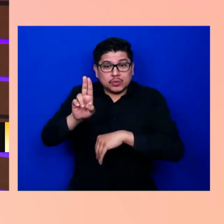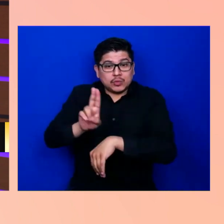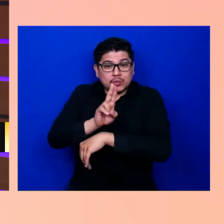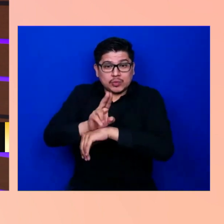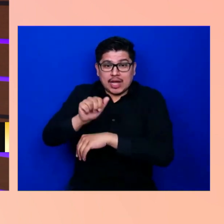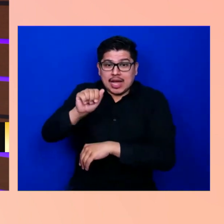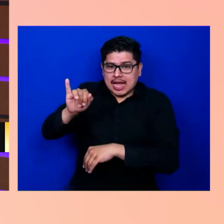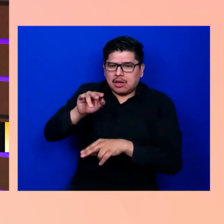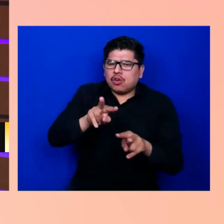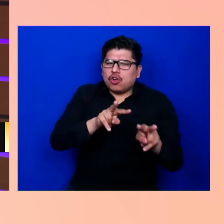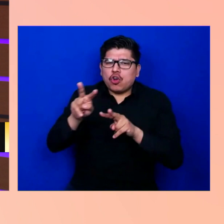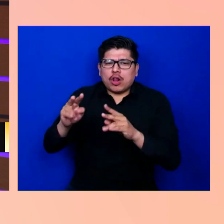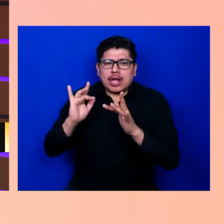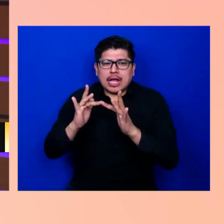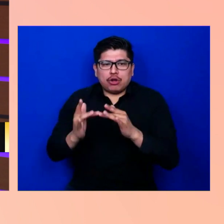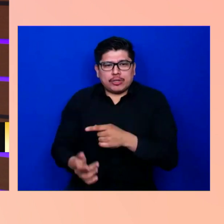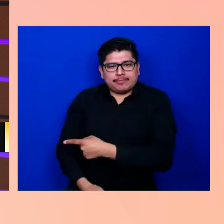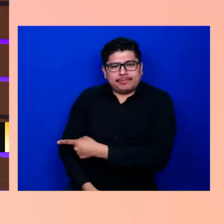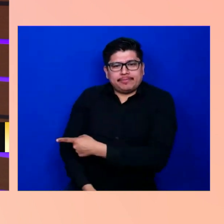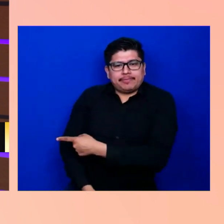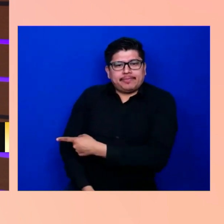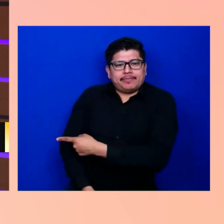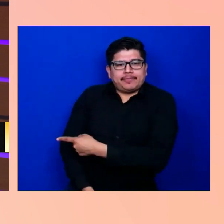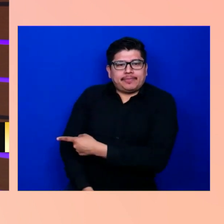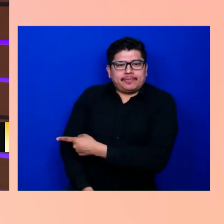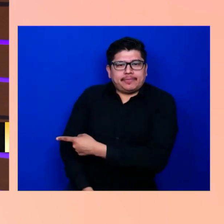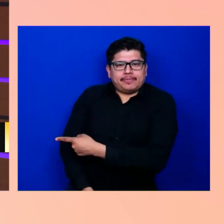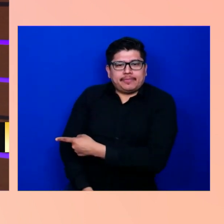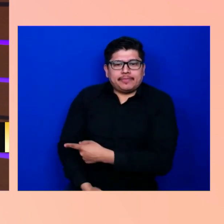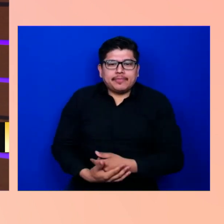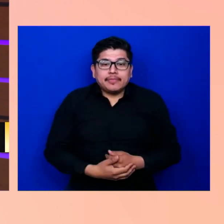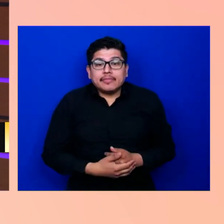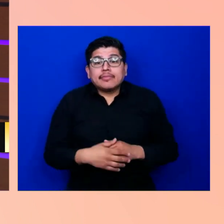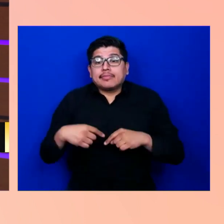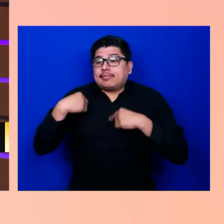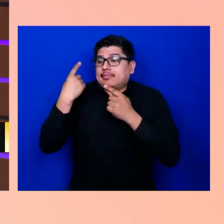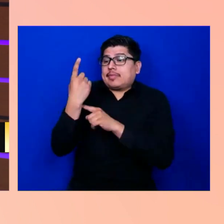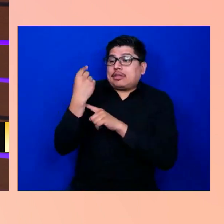Since last year's Ability Summit, we've made significant strides toward